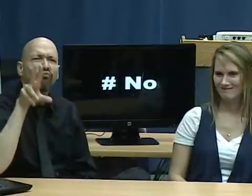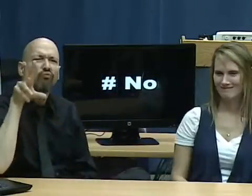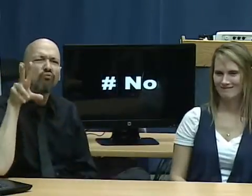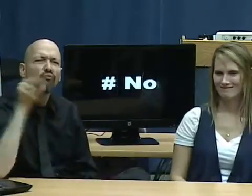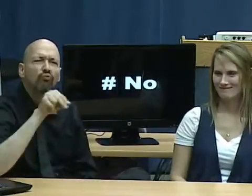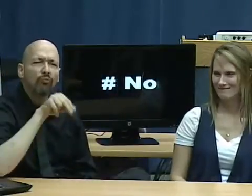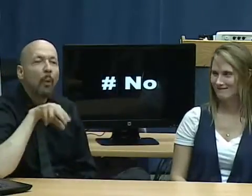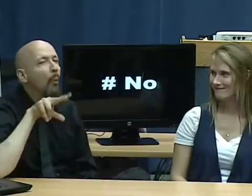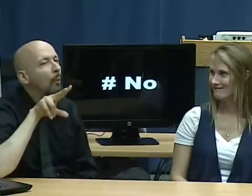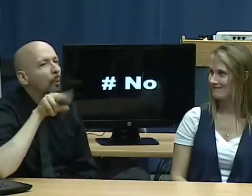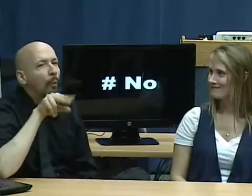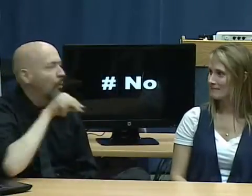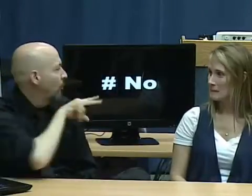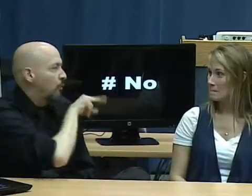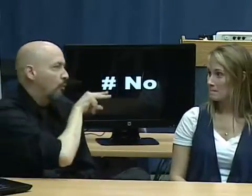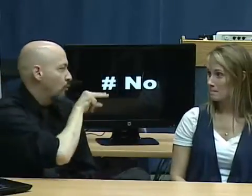#NO